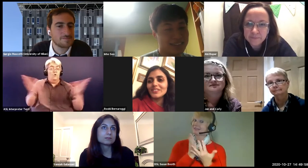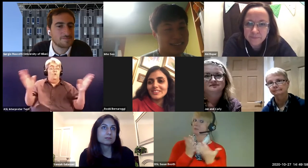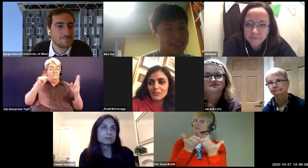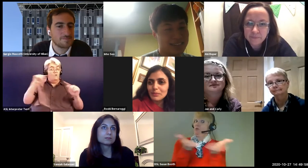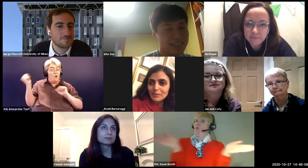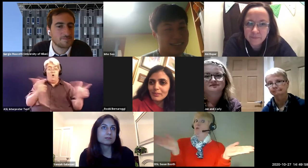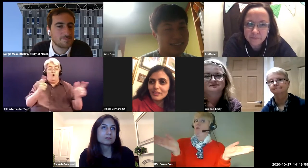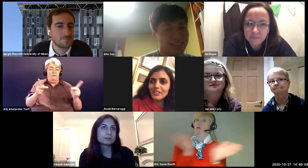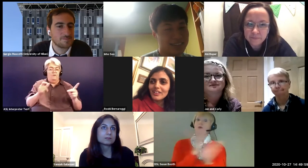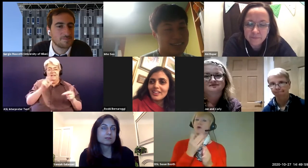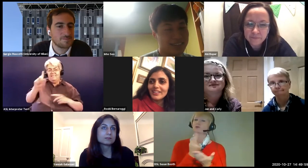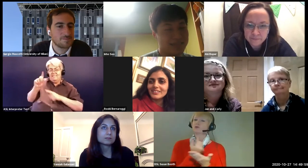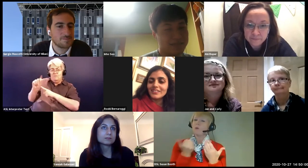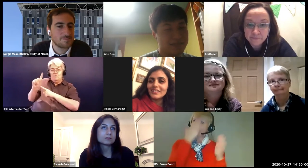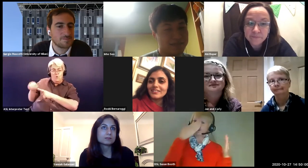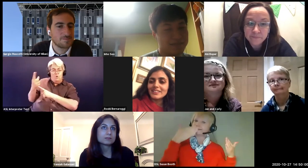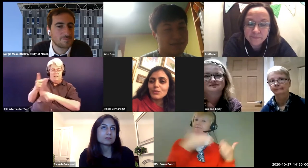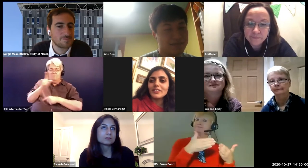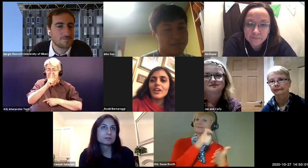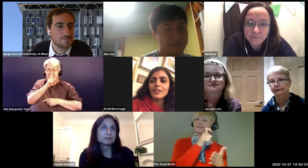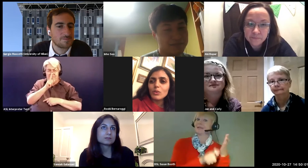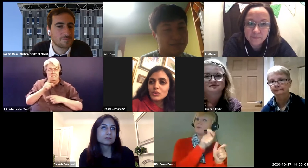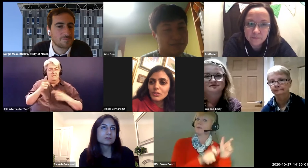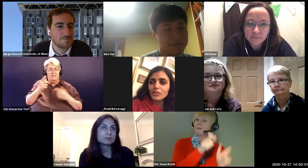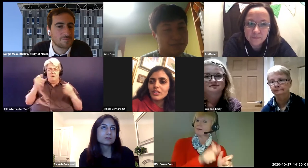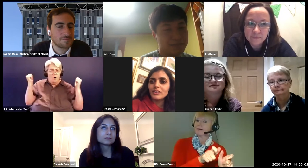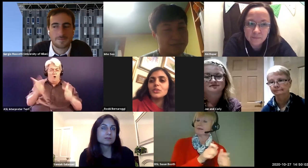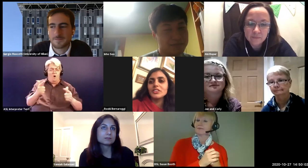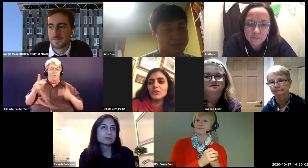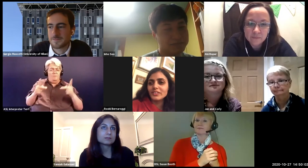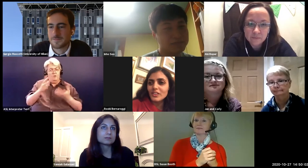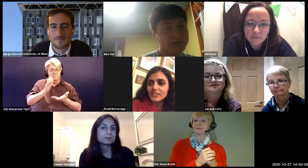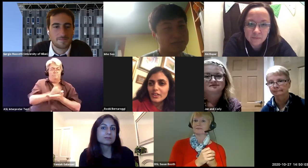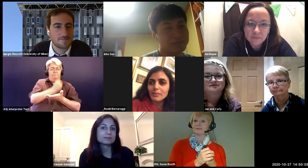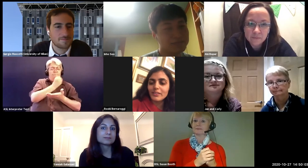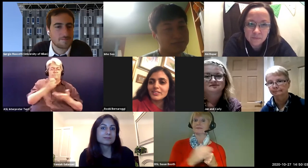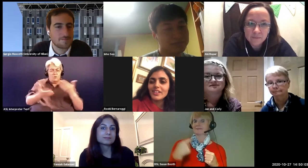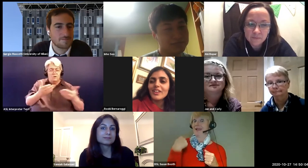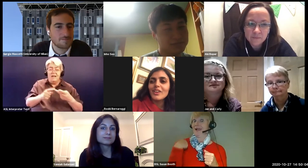disabled people and that's what I also noticed during the lockdown because um